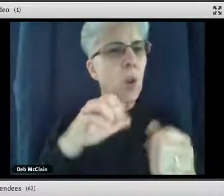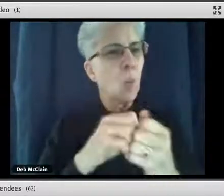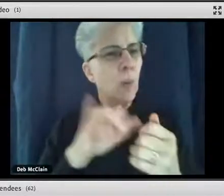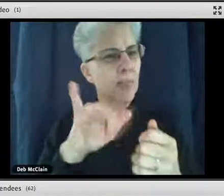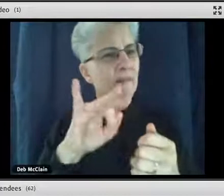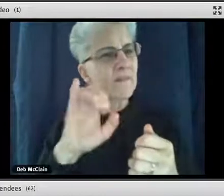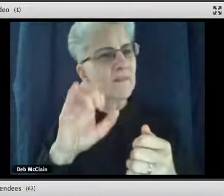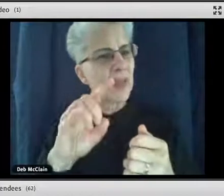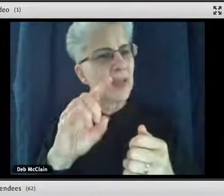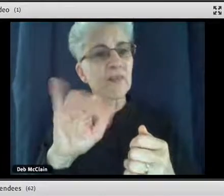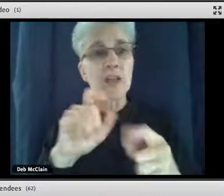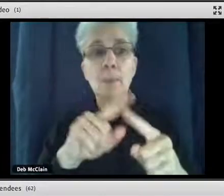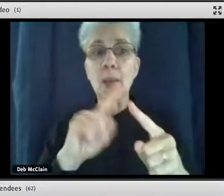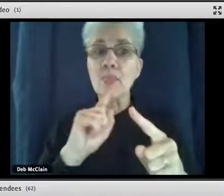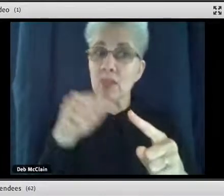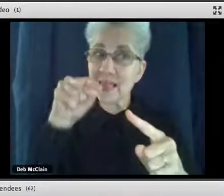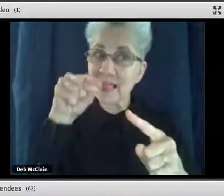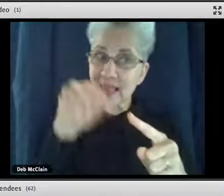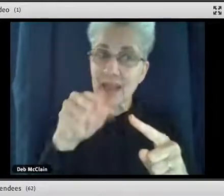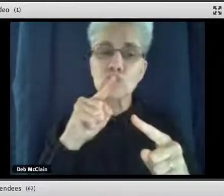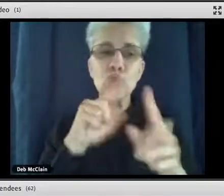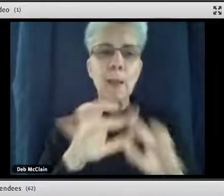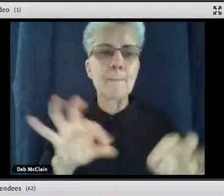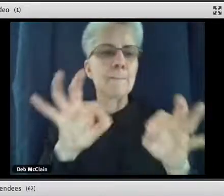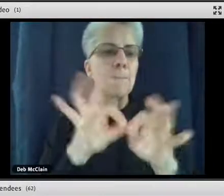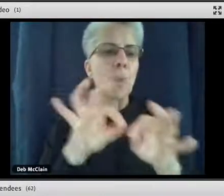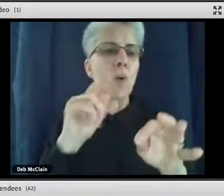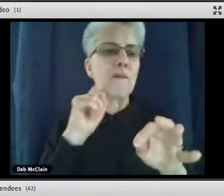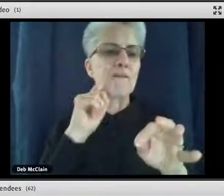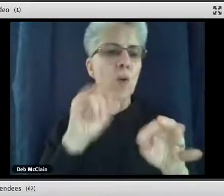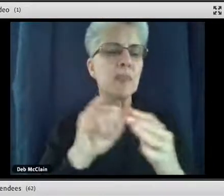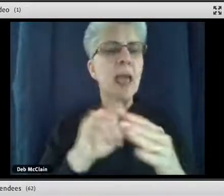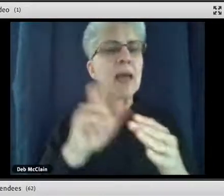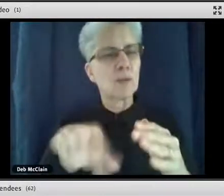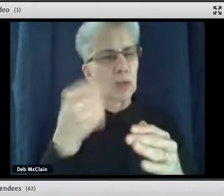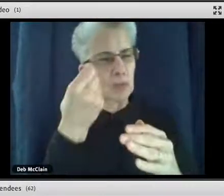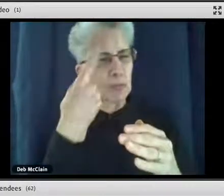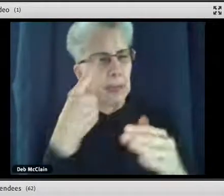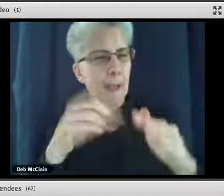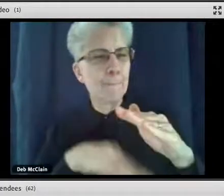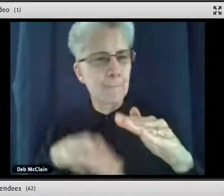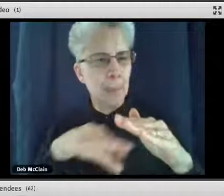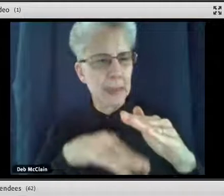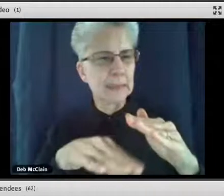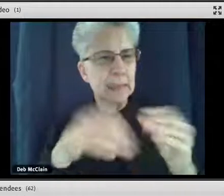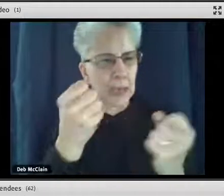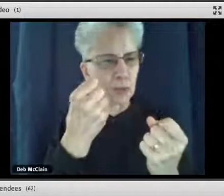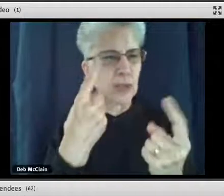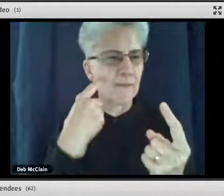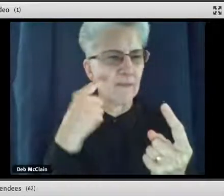they're vitally important for your catalog. So it's important to have at least a basic understanding of them